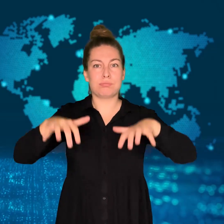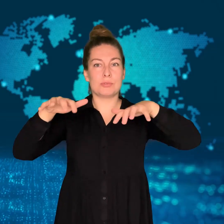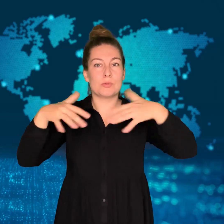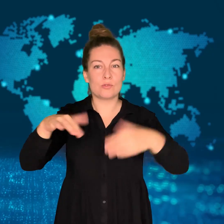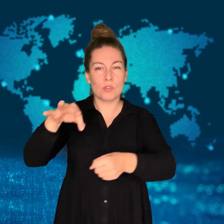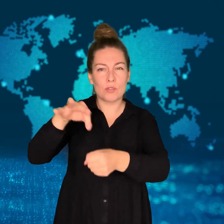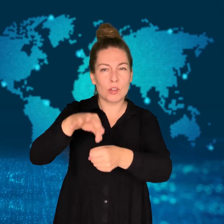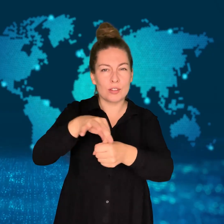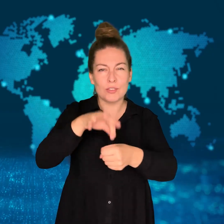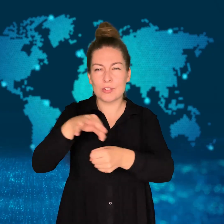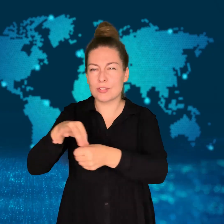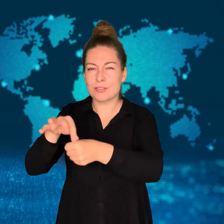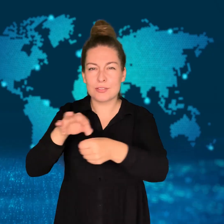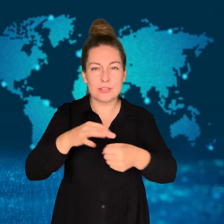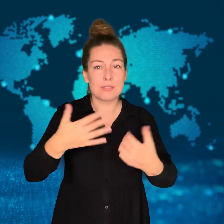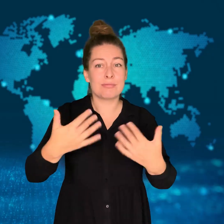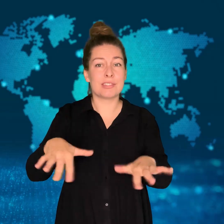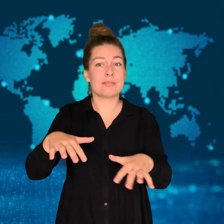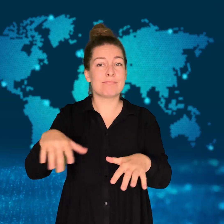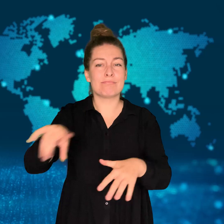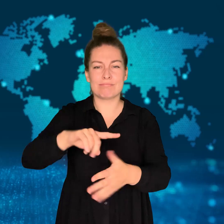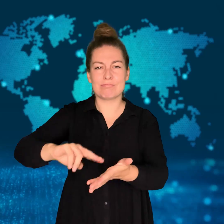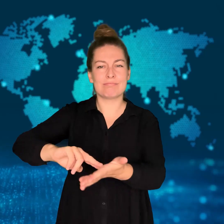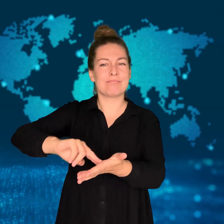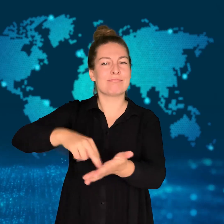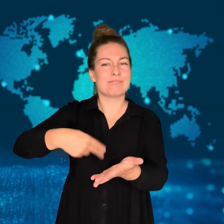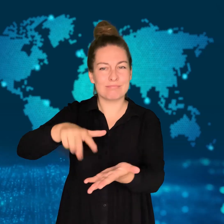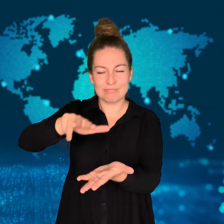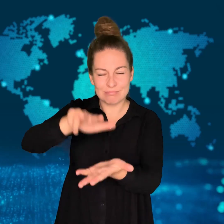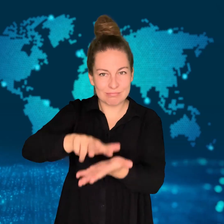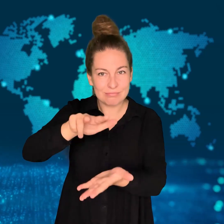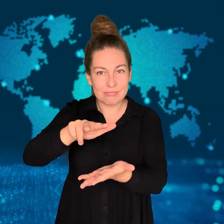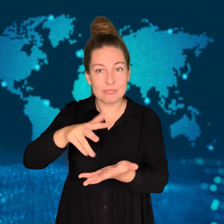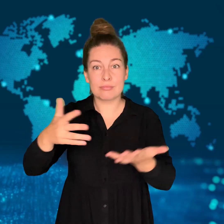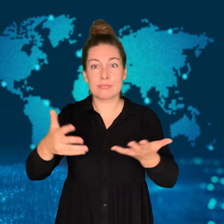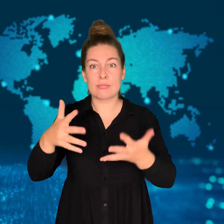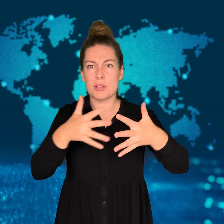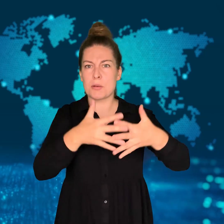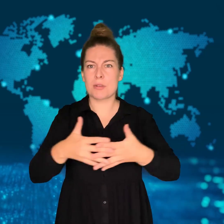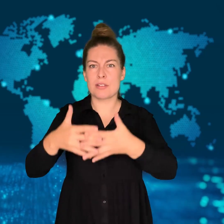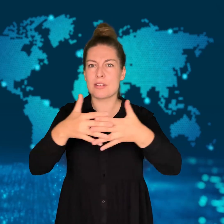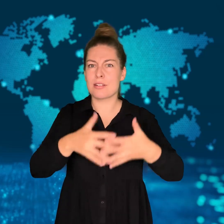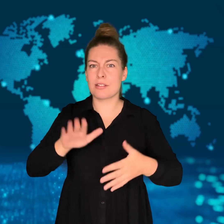The US president, Joe Biden, then signed it ahead of